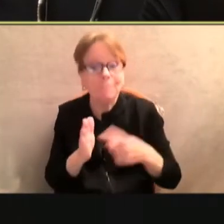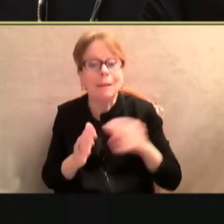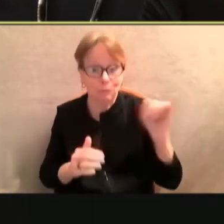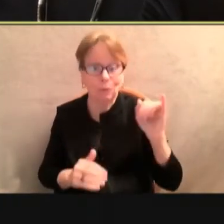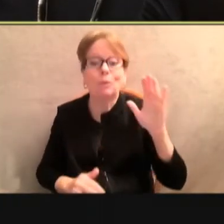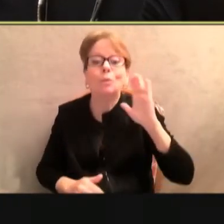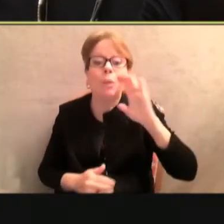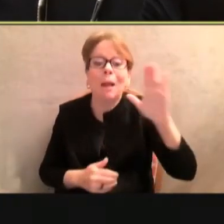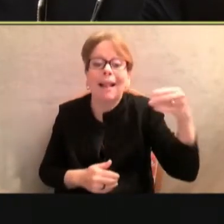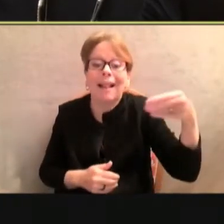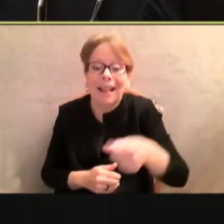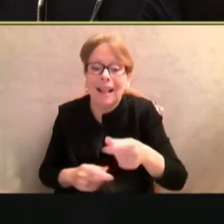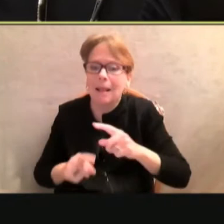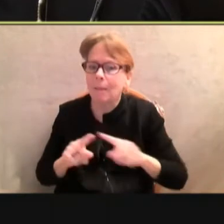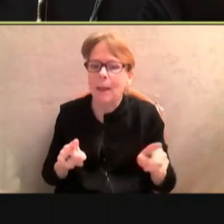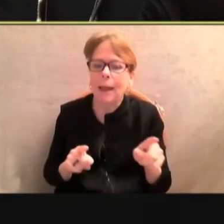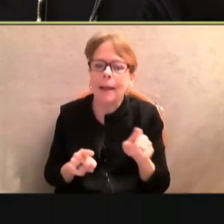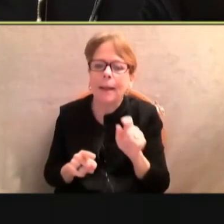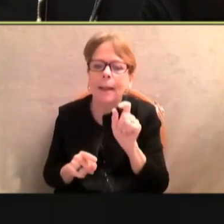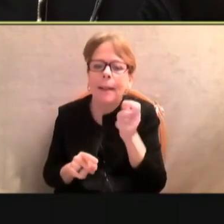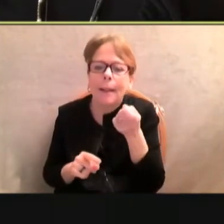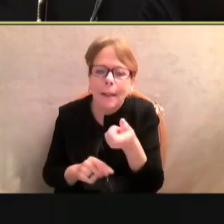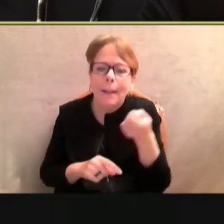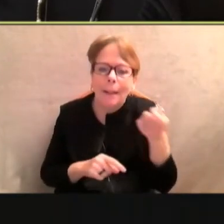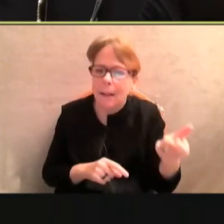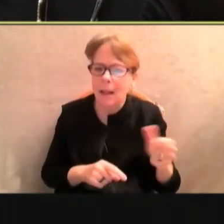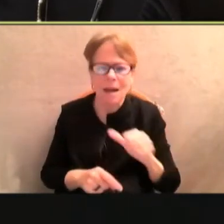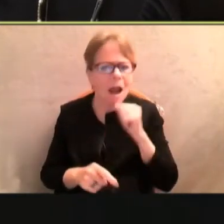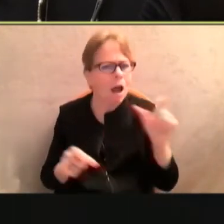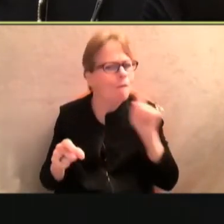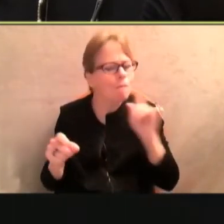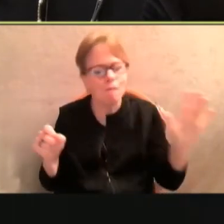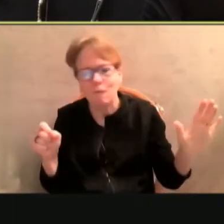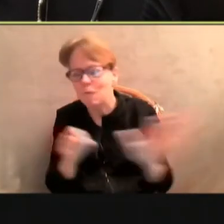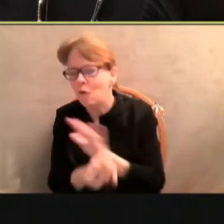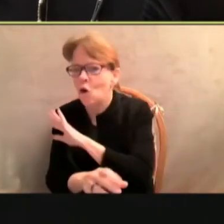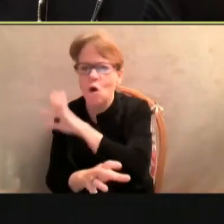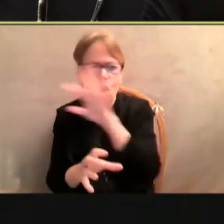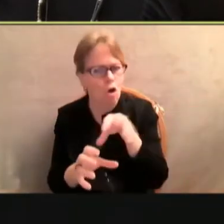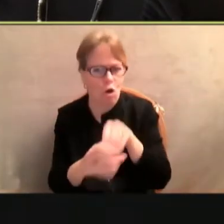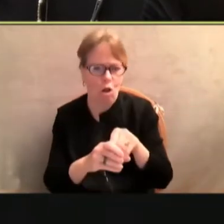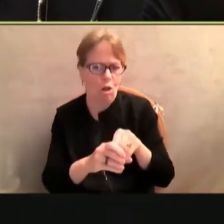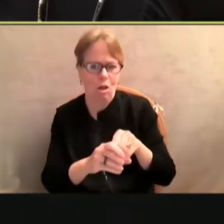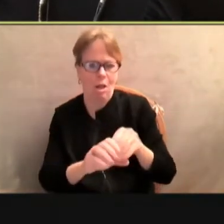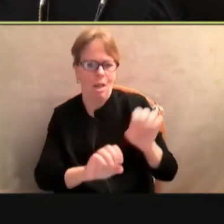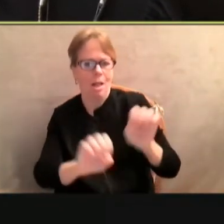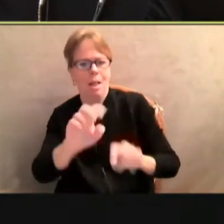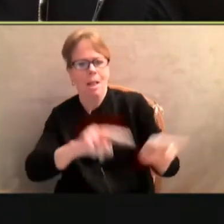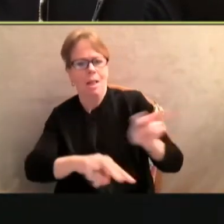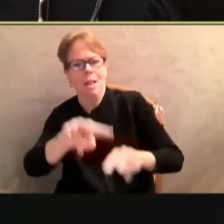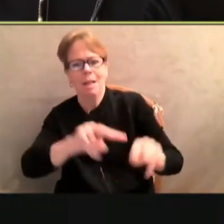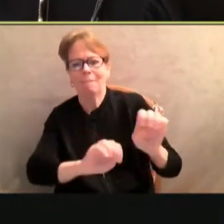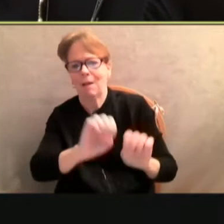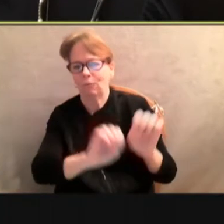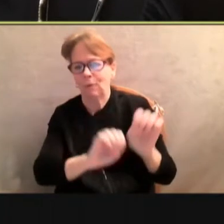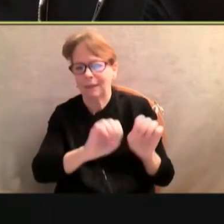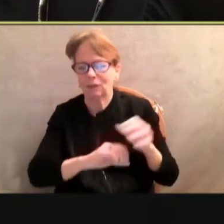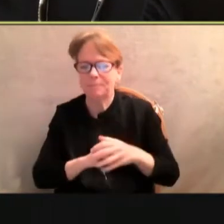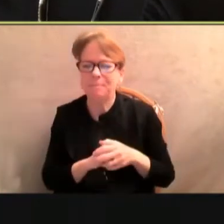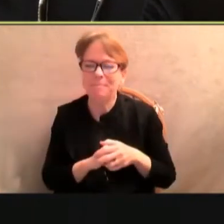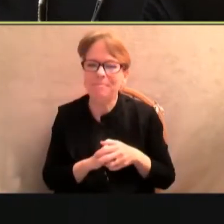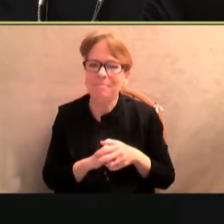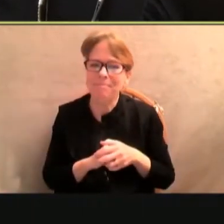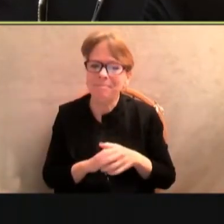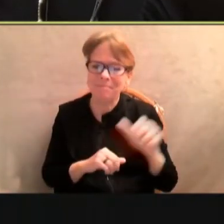evaluation report. Under the law, ideally you shouldn't be required to undergo all of